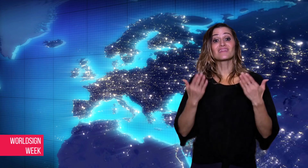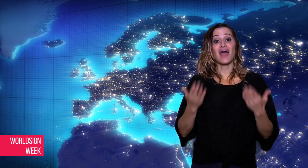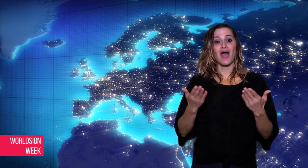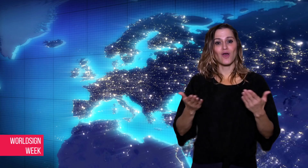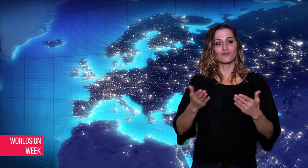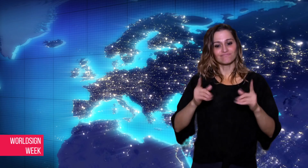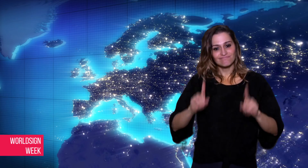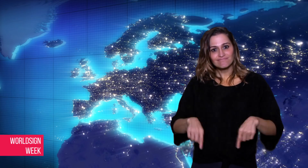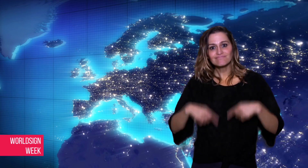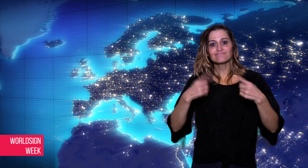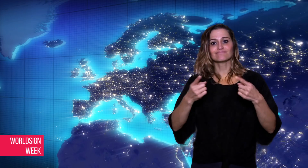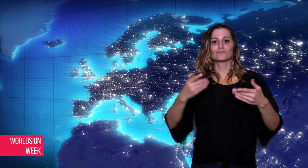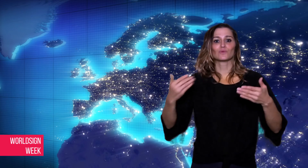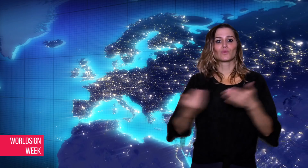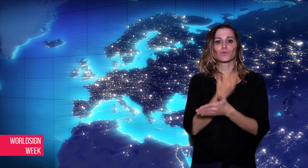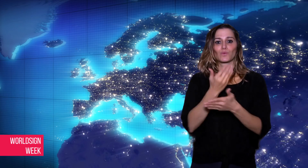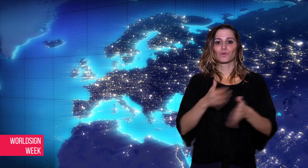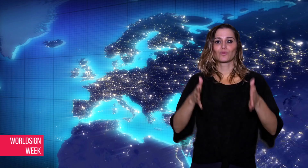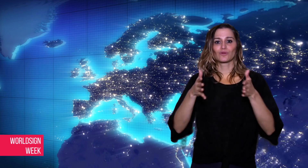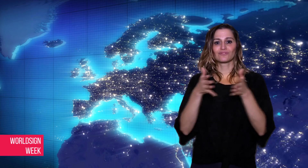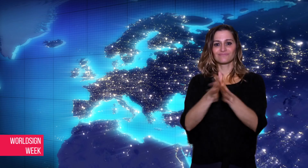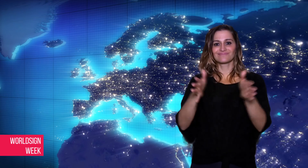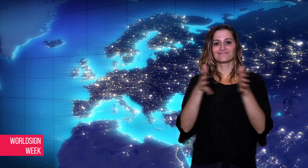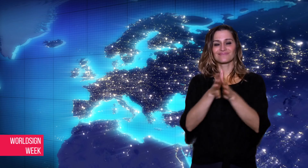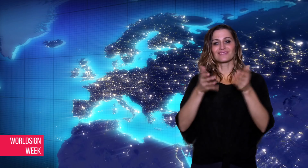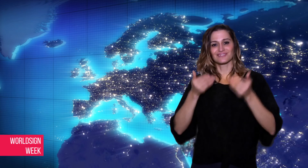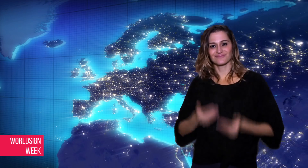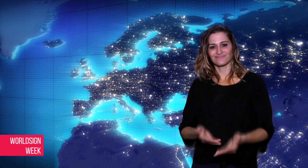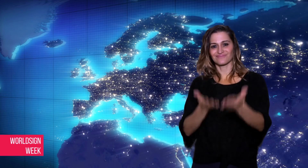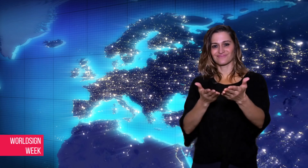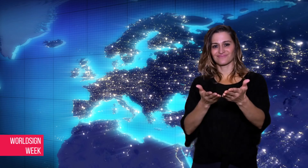Now, let’s go to next story.